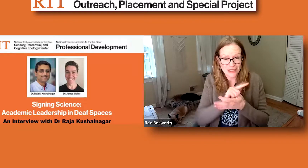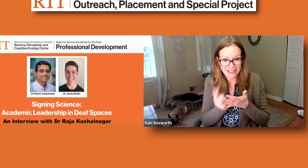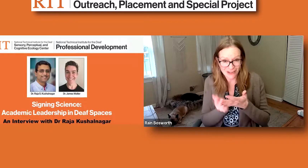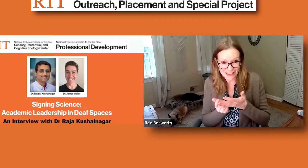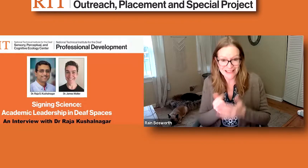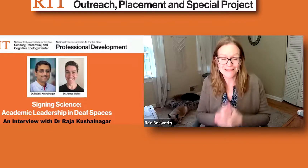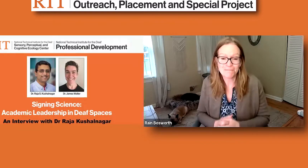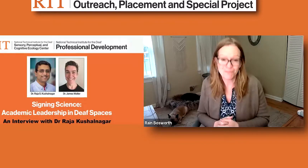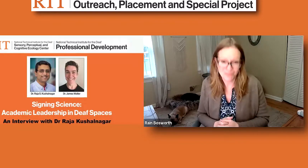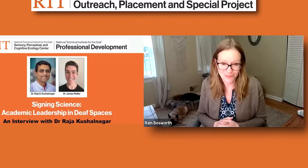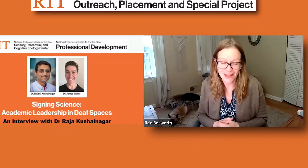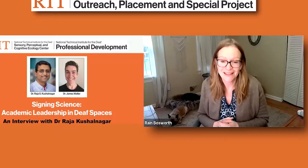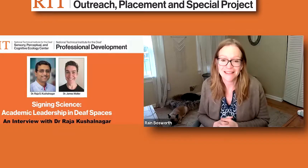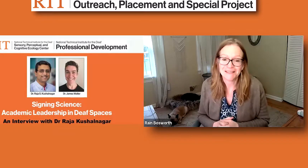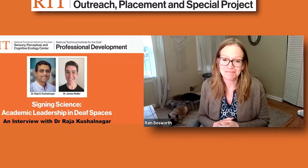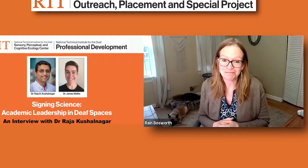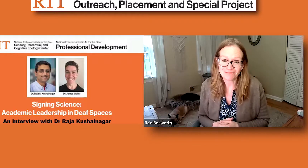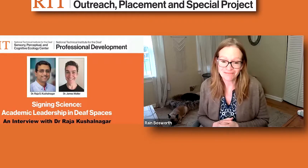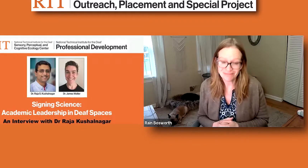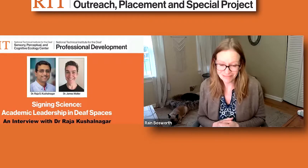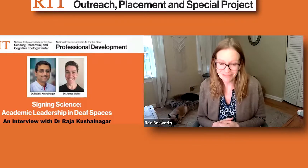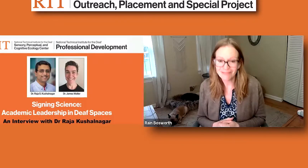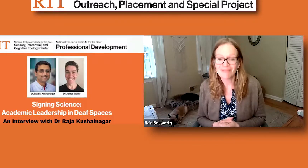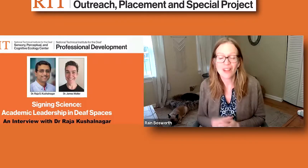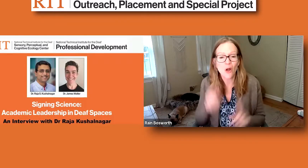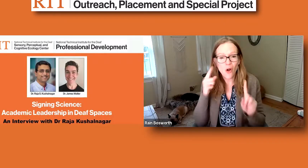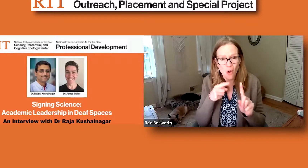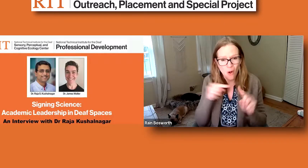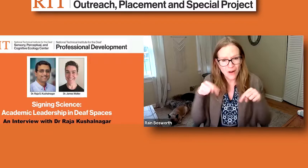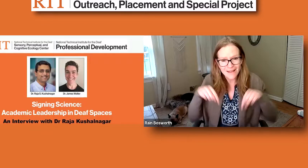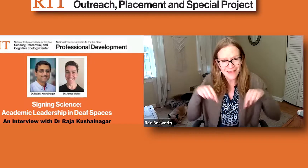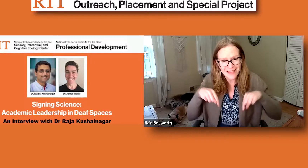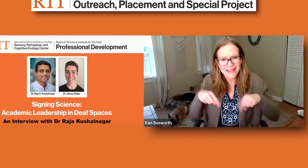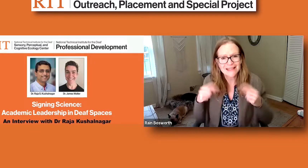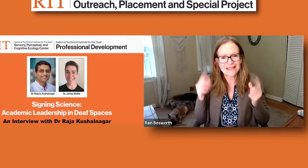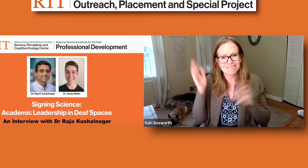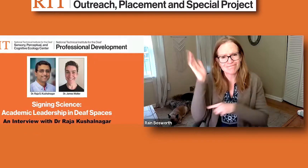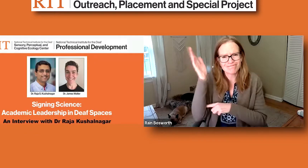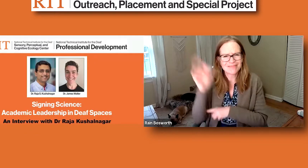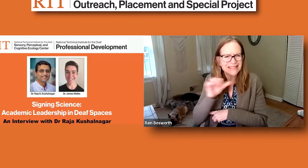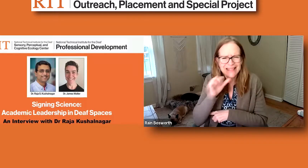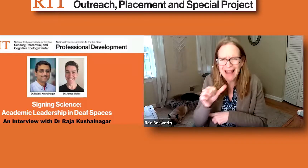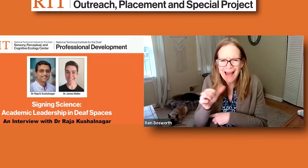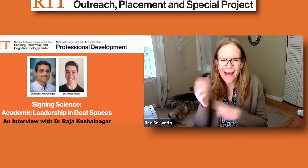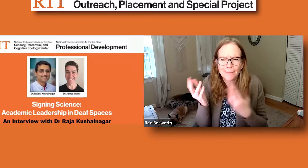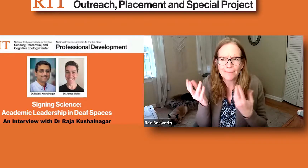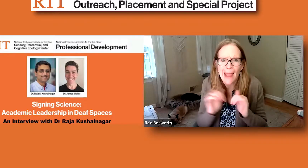to support this lecture series. Our goal.